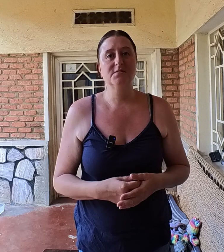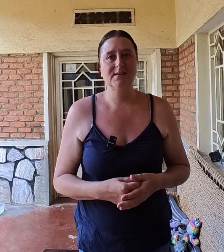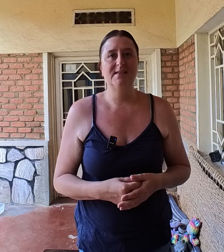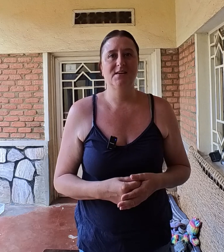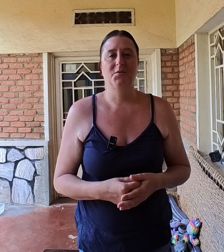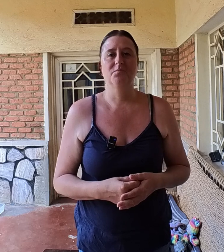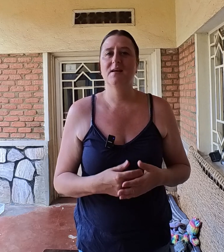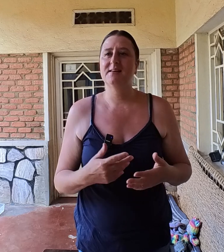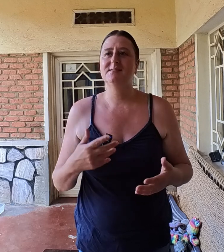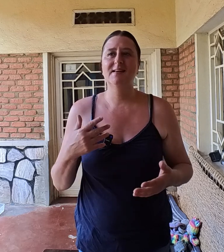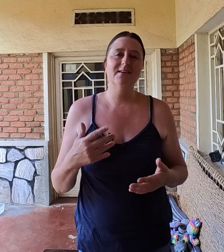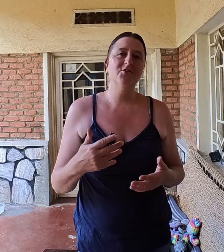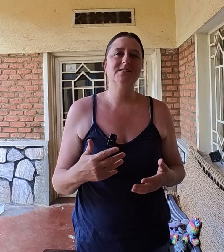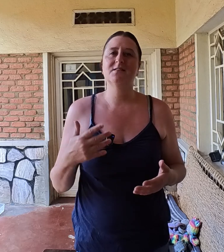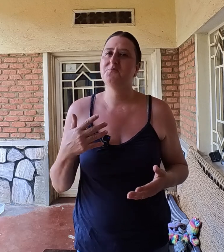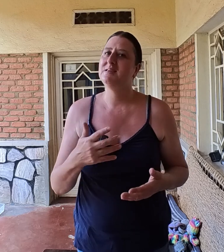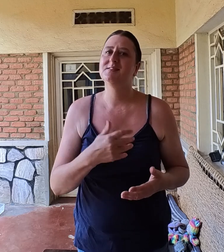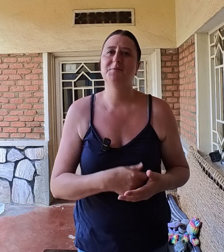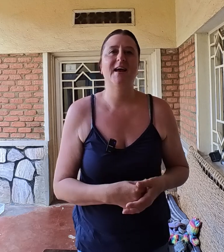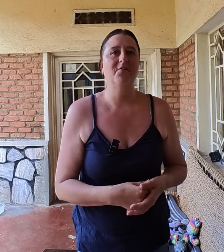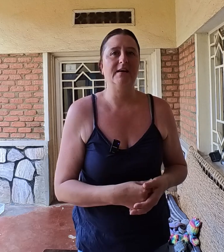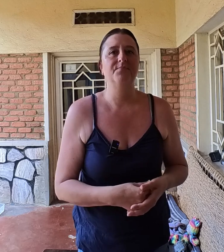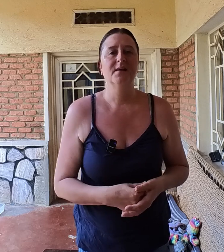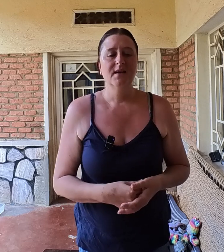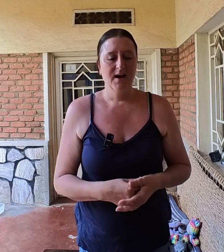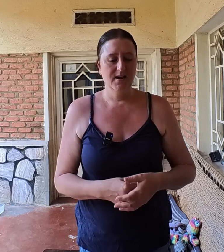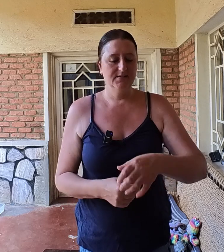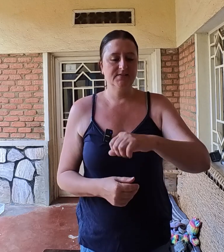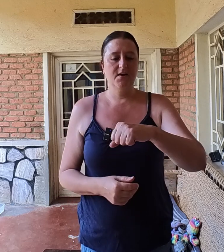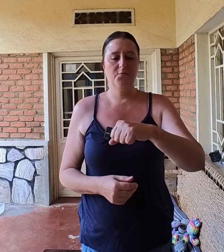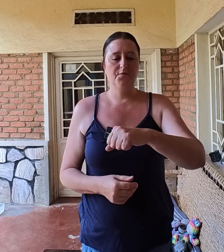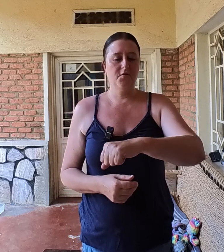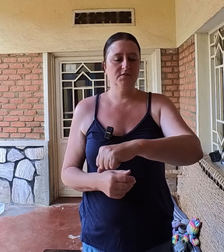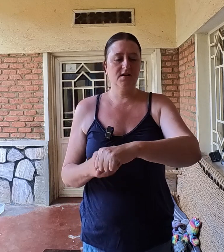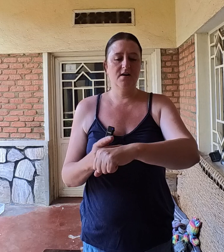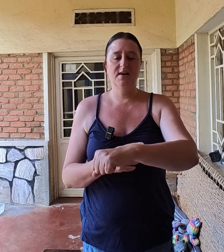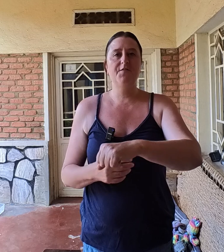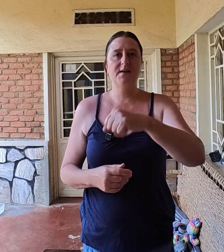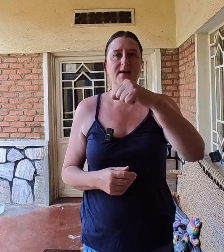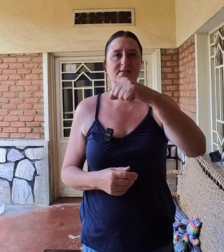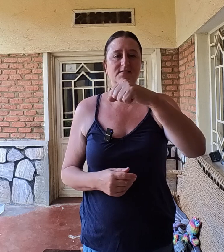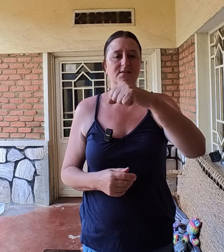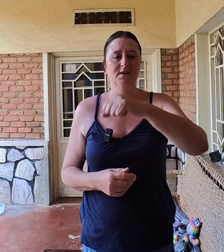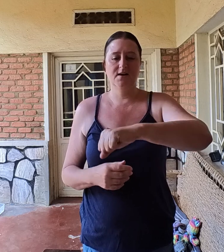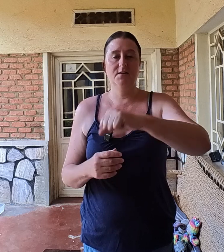the mosquito that is the little critter that brings malaria. So, we've got our left hand